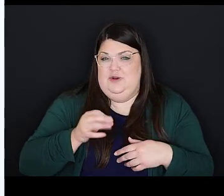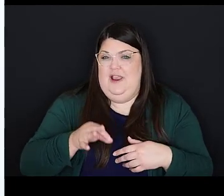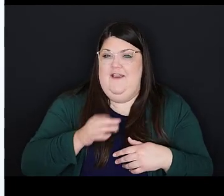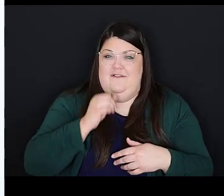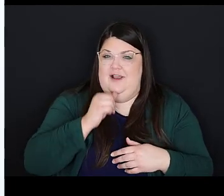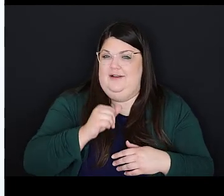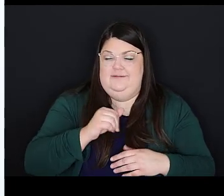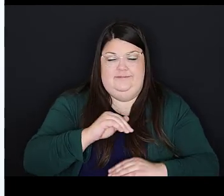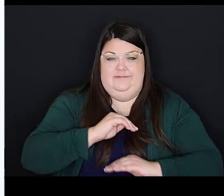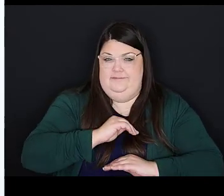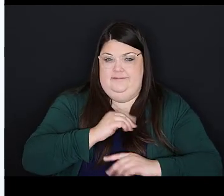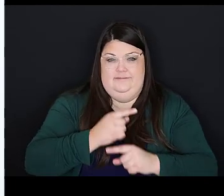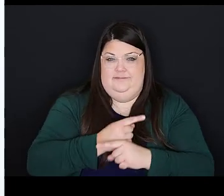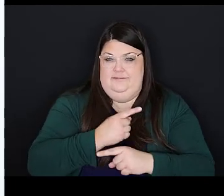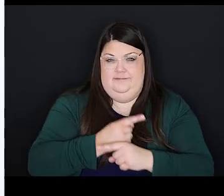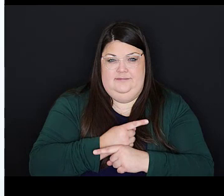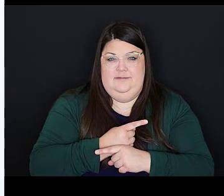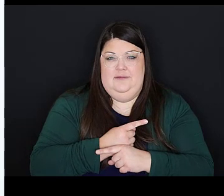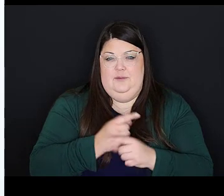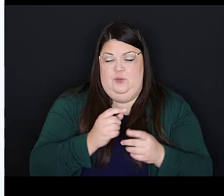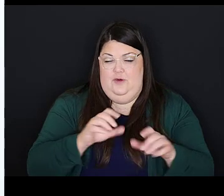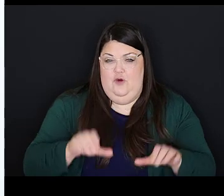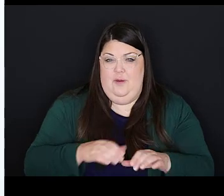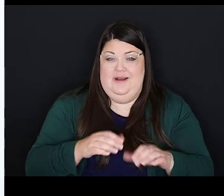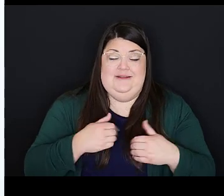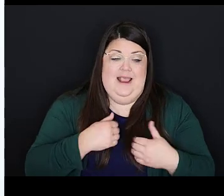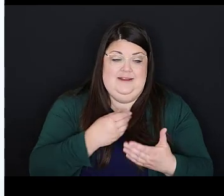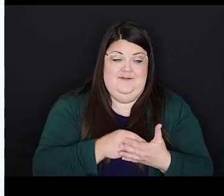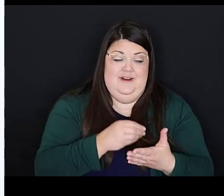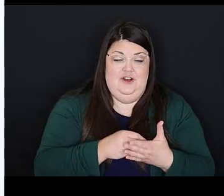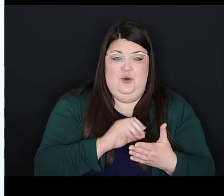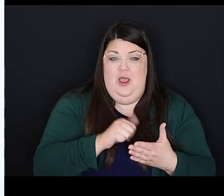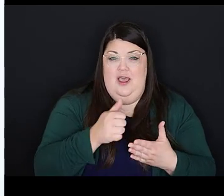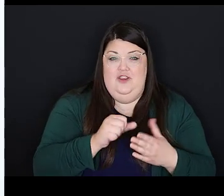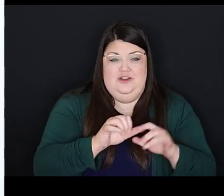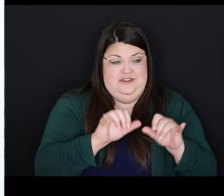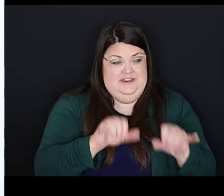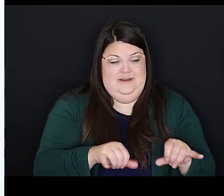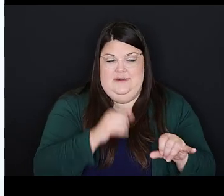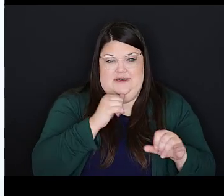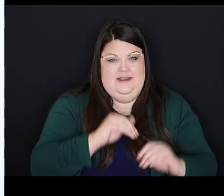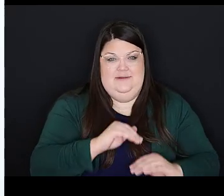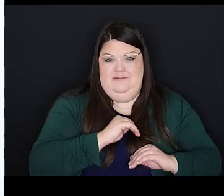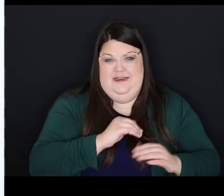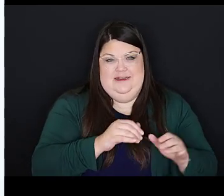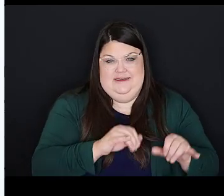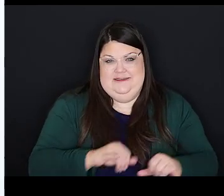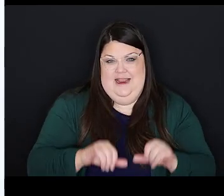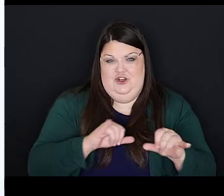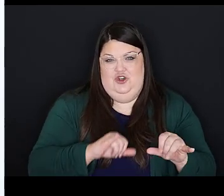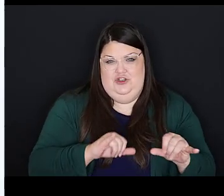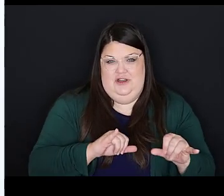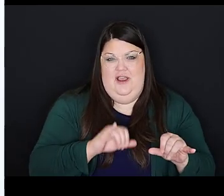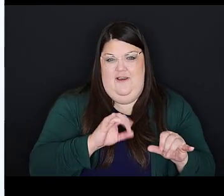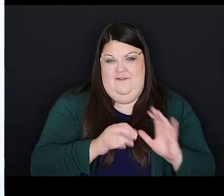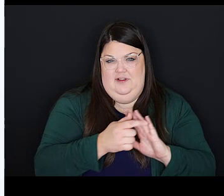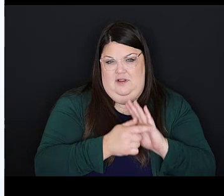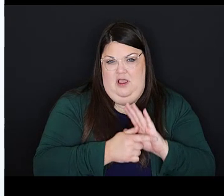has a financial or other management system that does not meet the standards in 2 C.F.R. part 200,